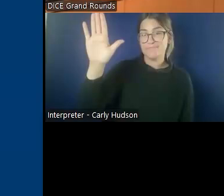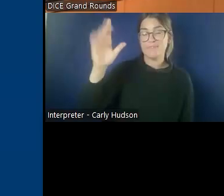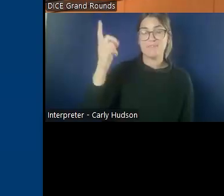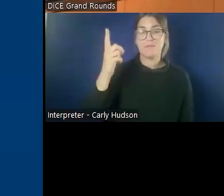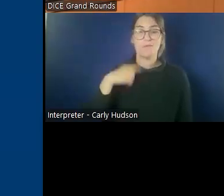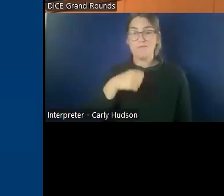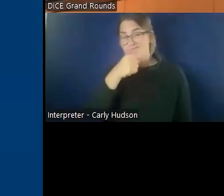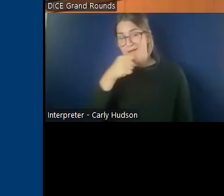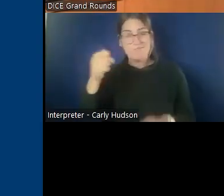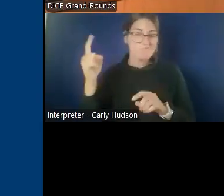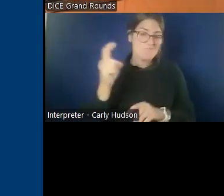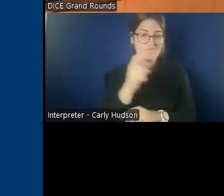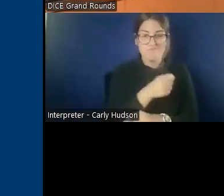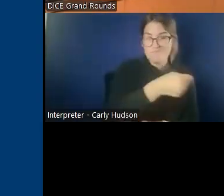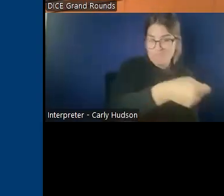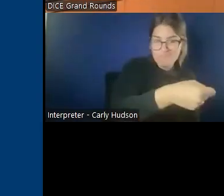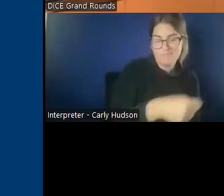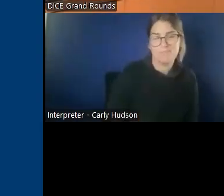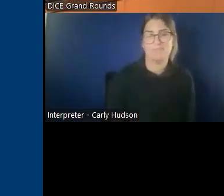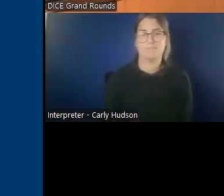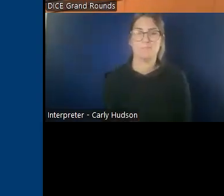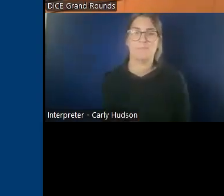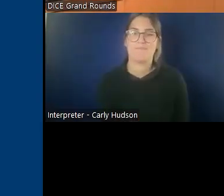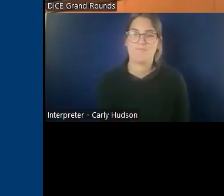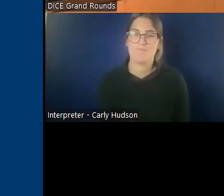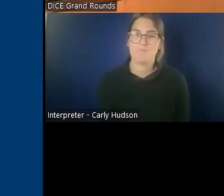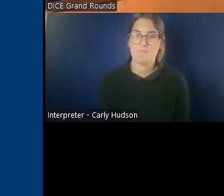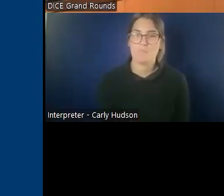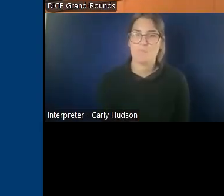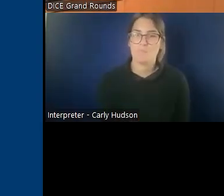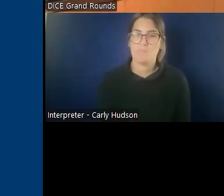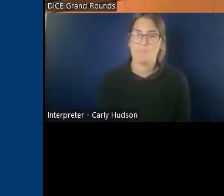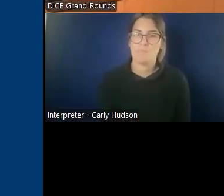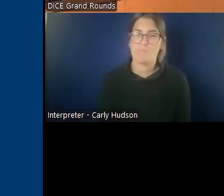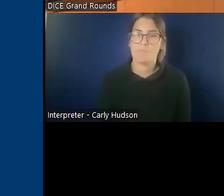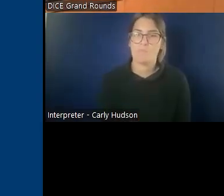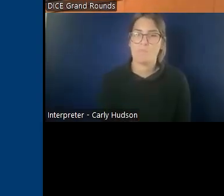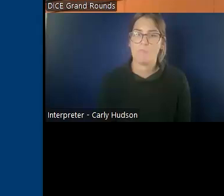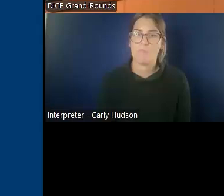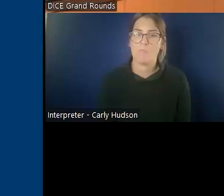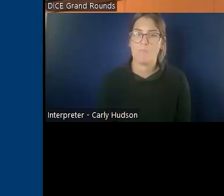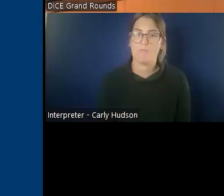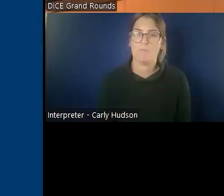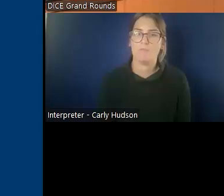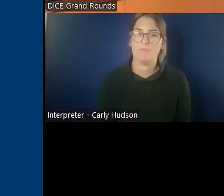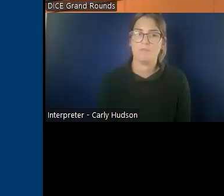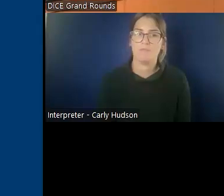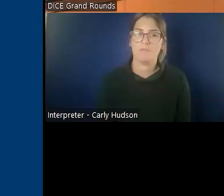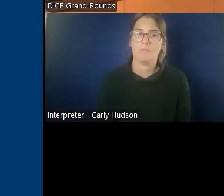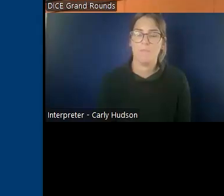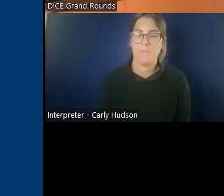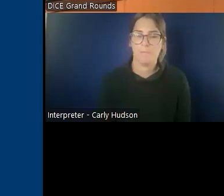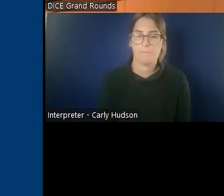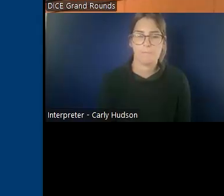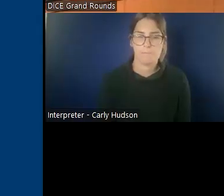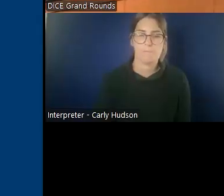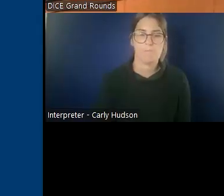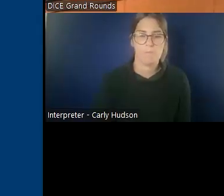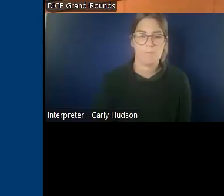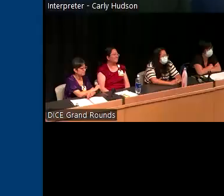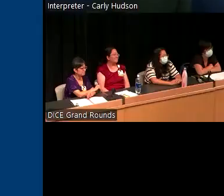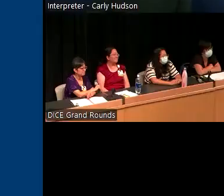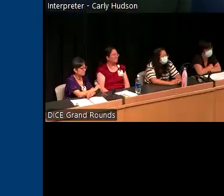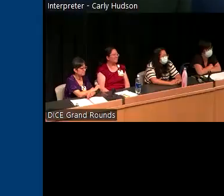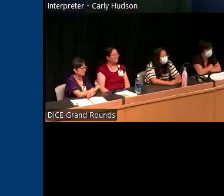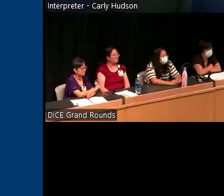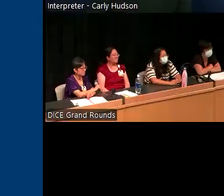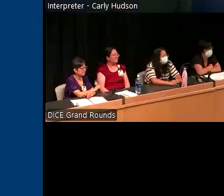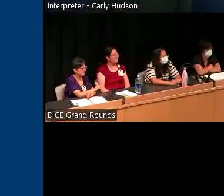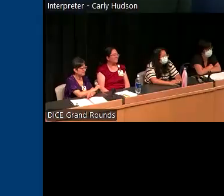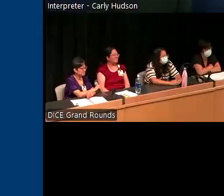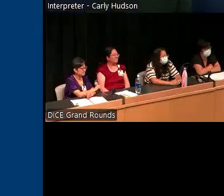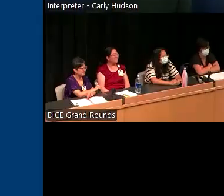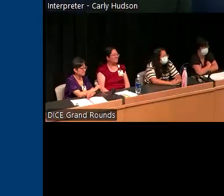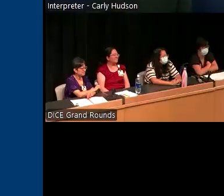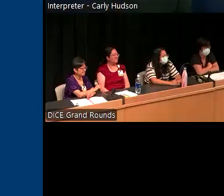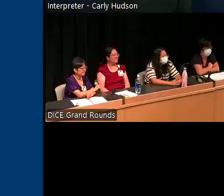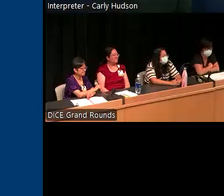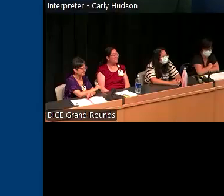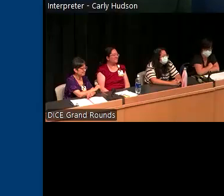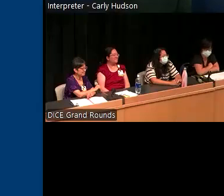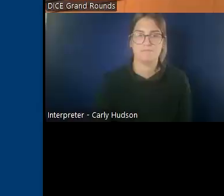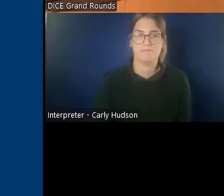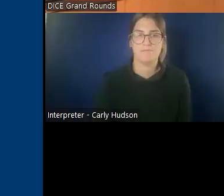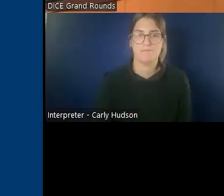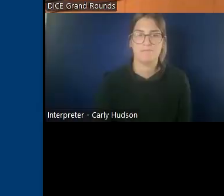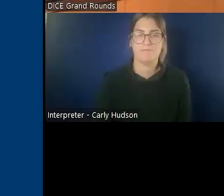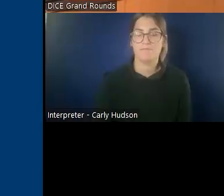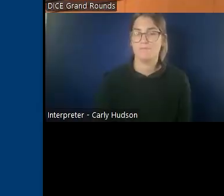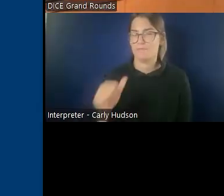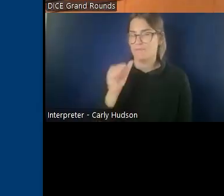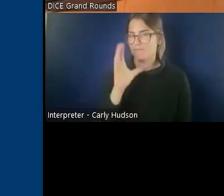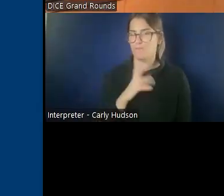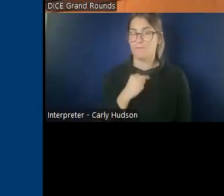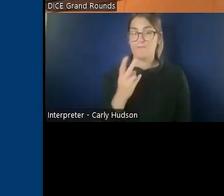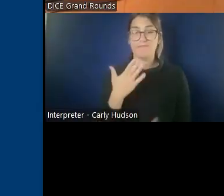you thank you all for sharing your stories and your um process in developing this group um